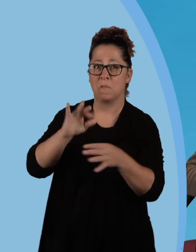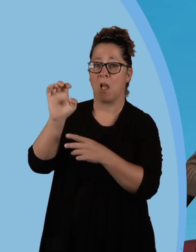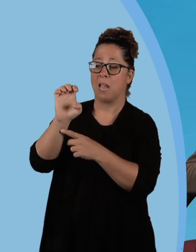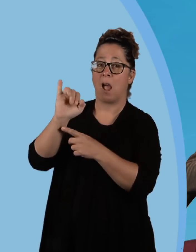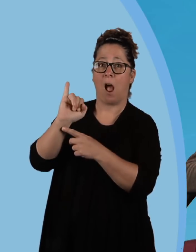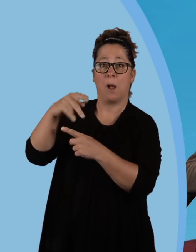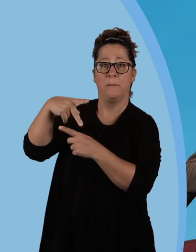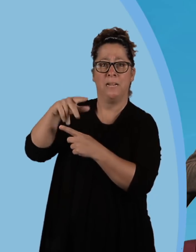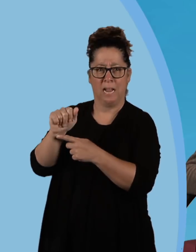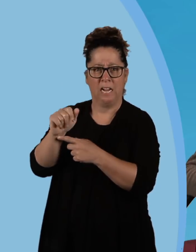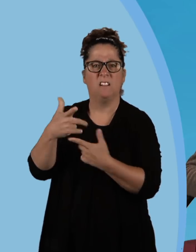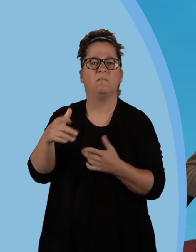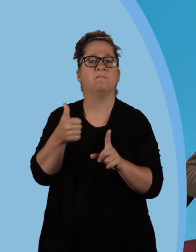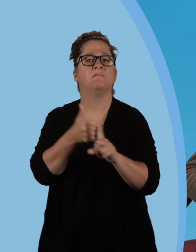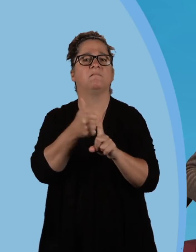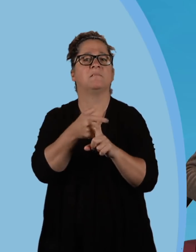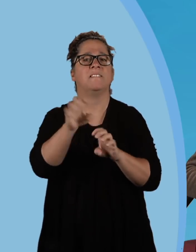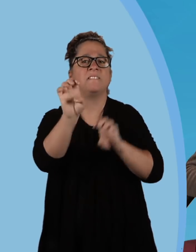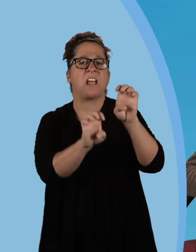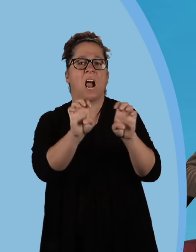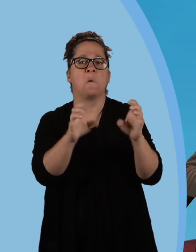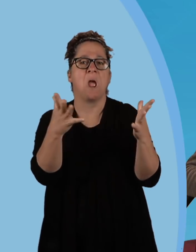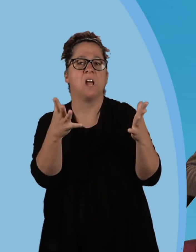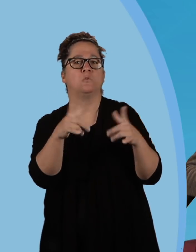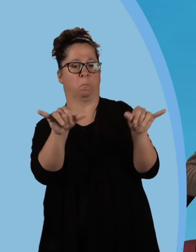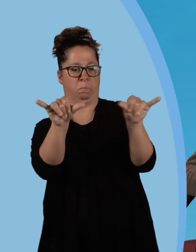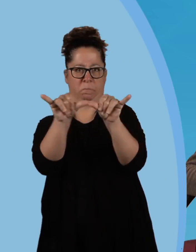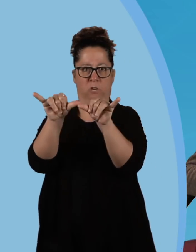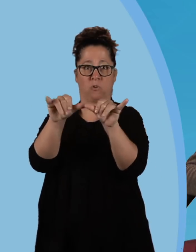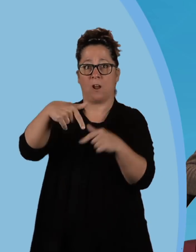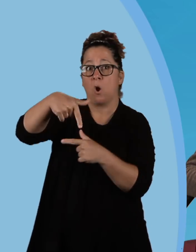The EIPA is an evaluation tool to measure and quantify